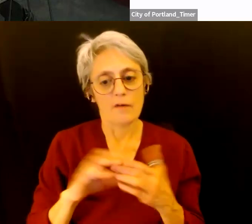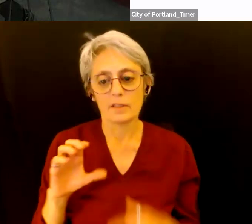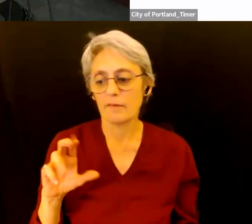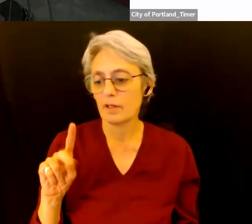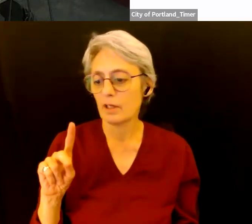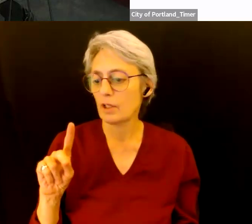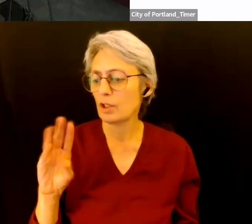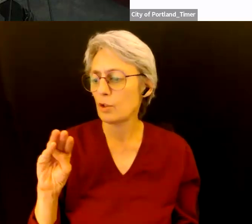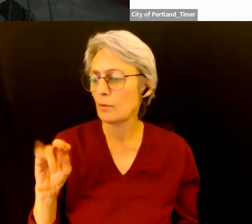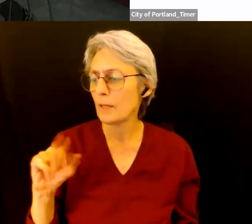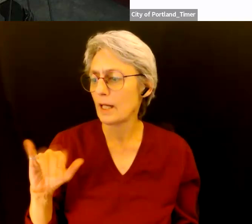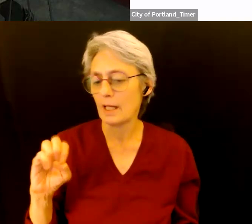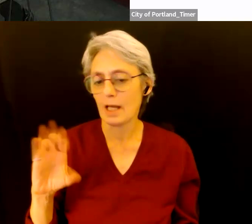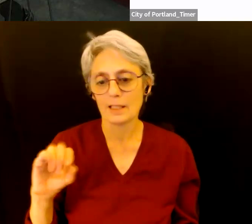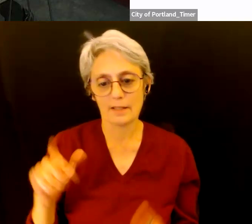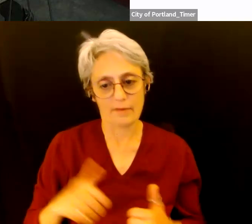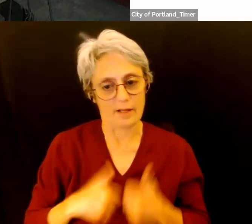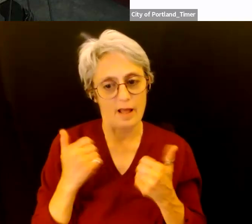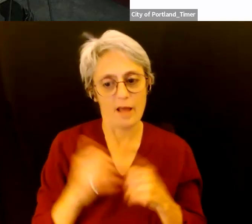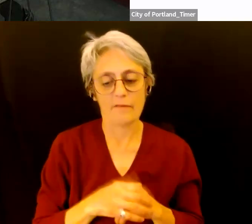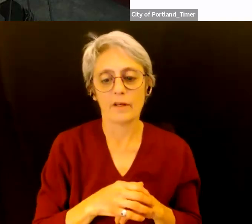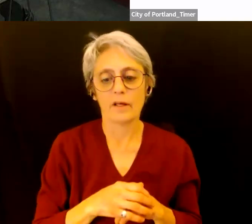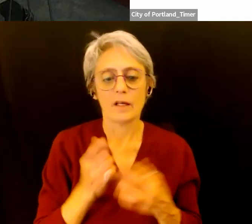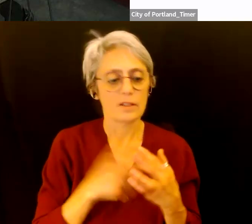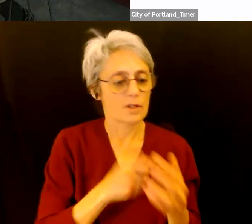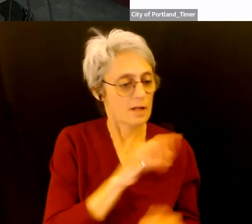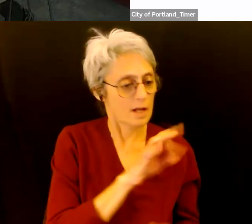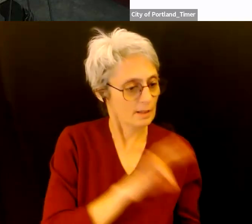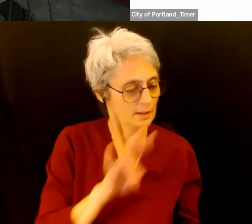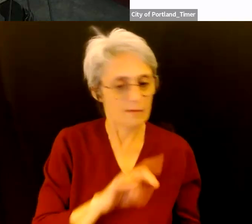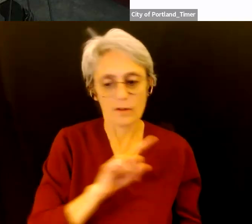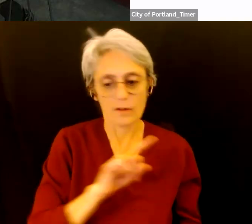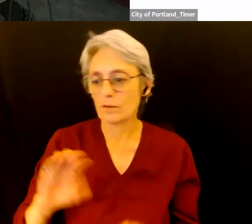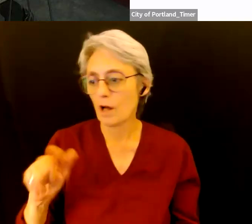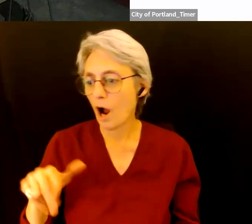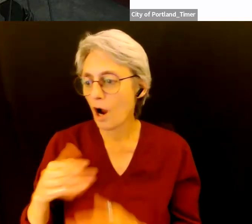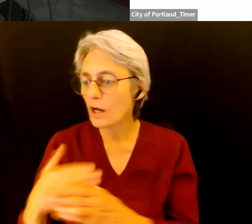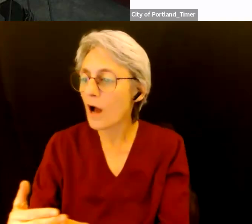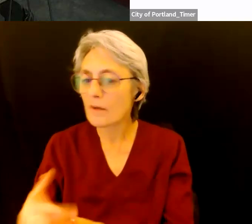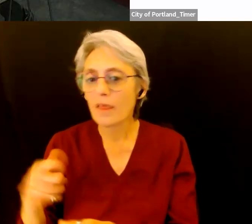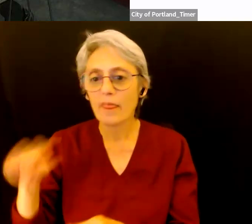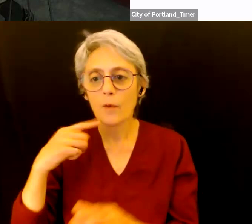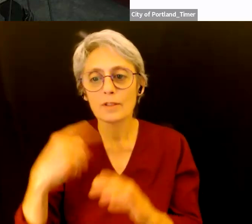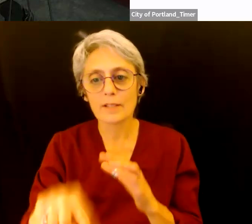Started in 1977, go to the archives and they'll send you an email.